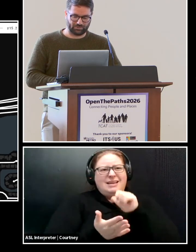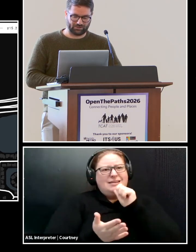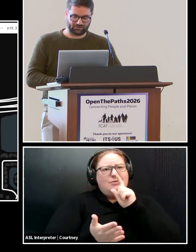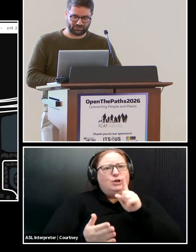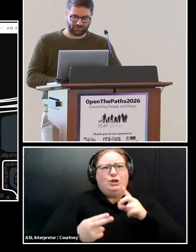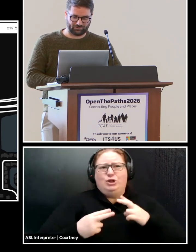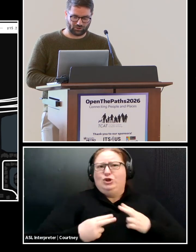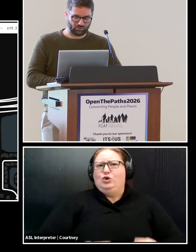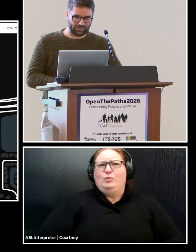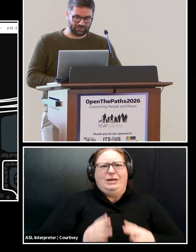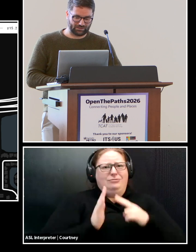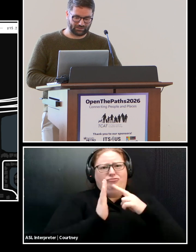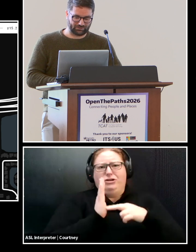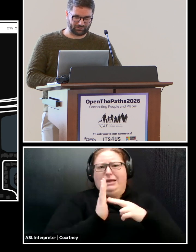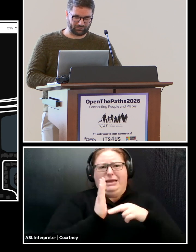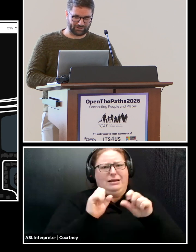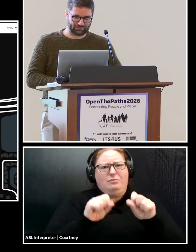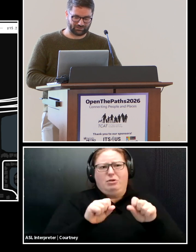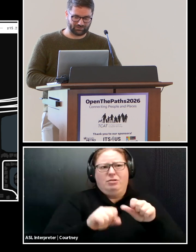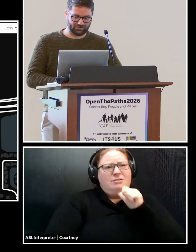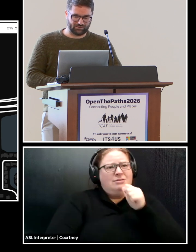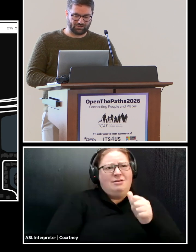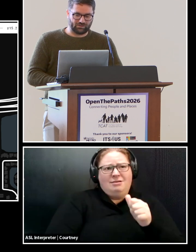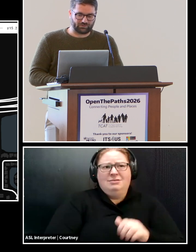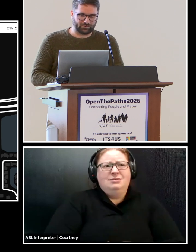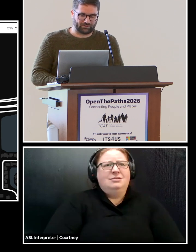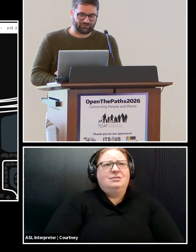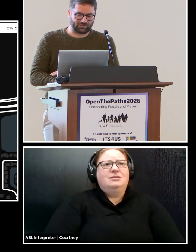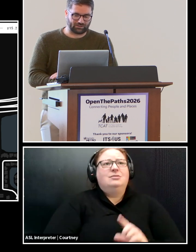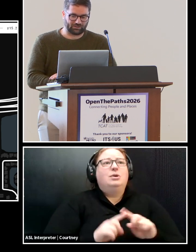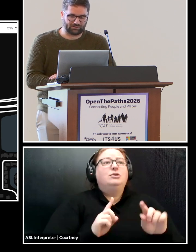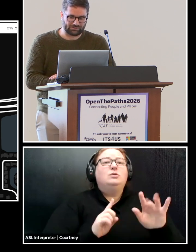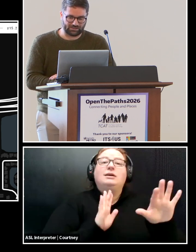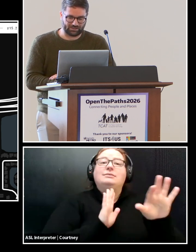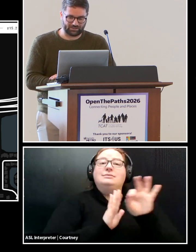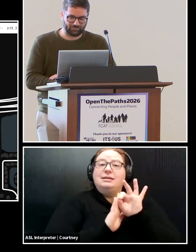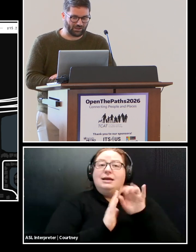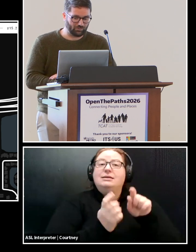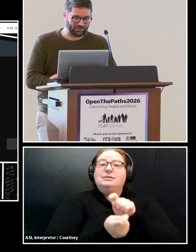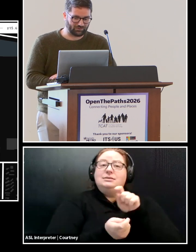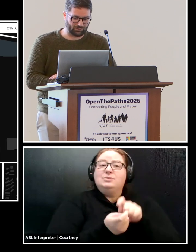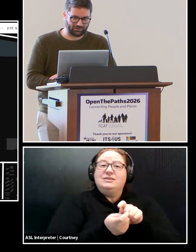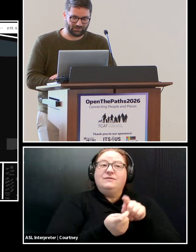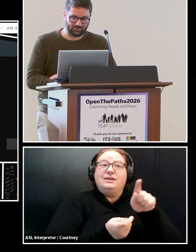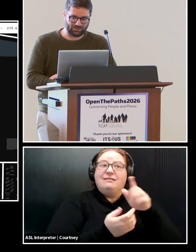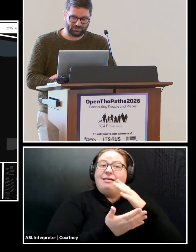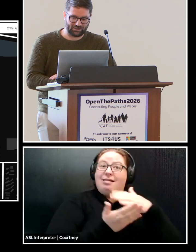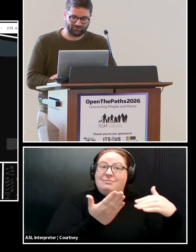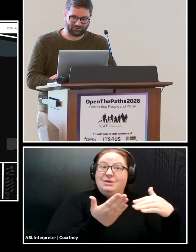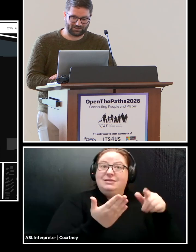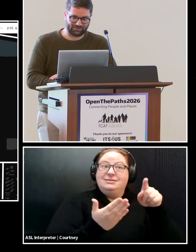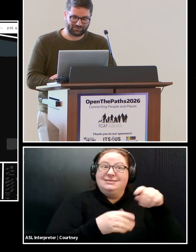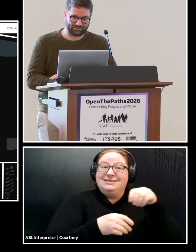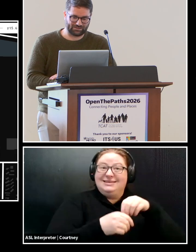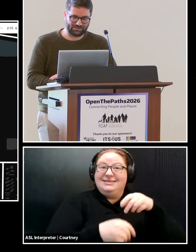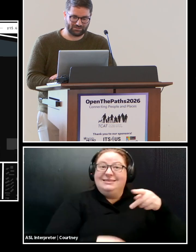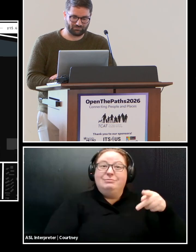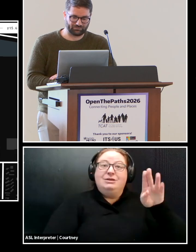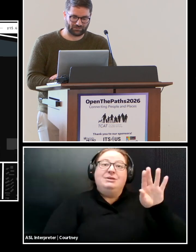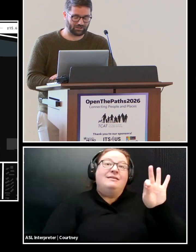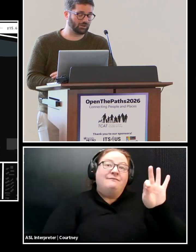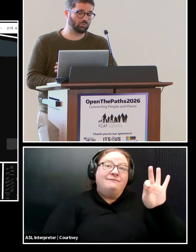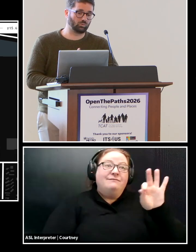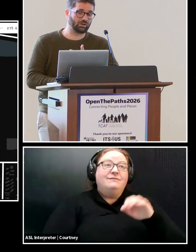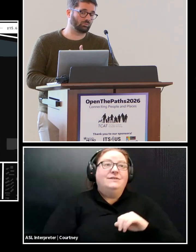and you can kind of go in and select specific um elements within the PDF and see uh what